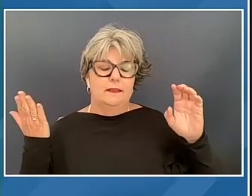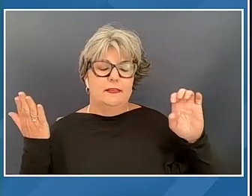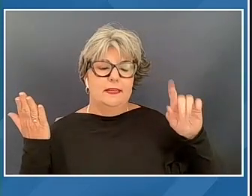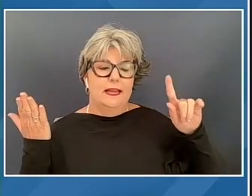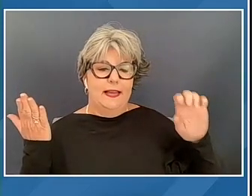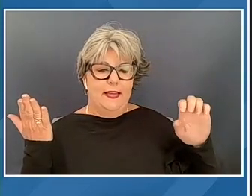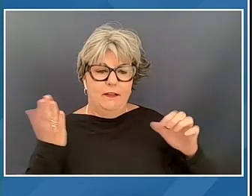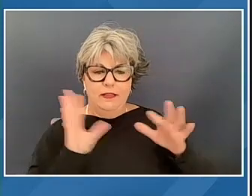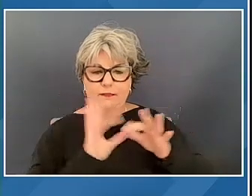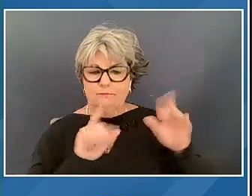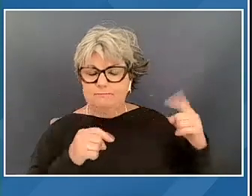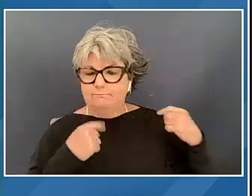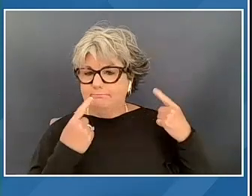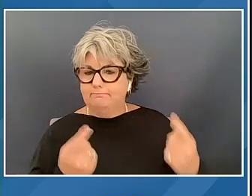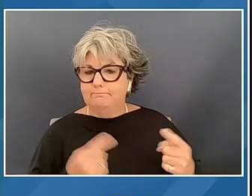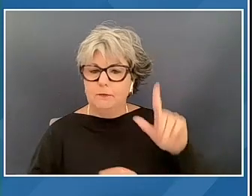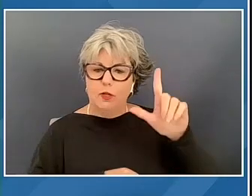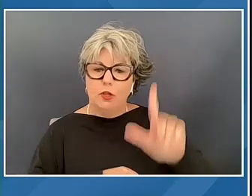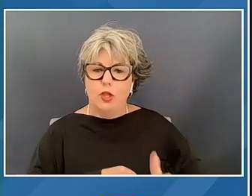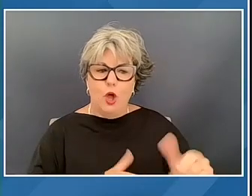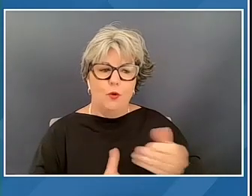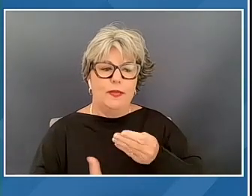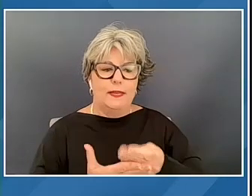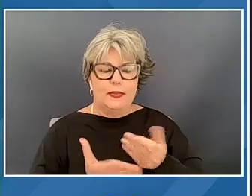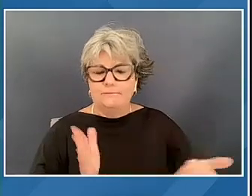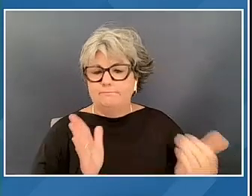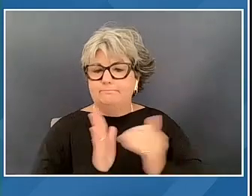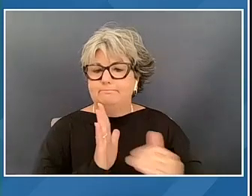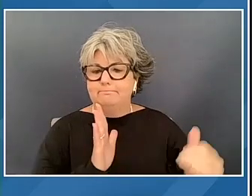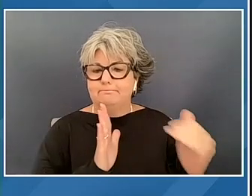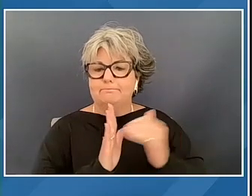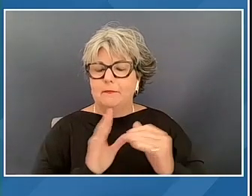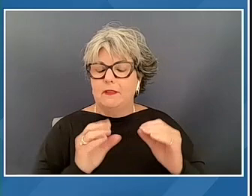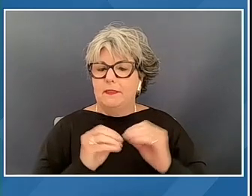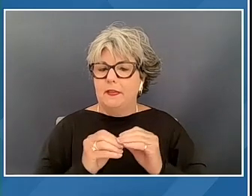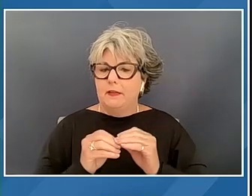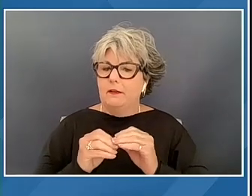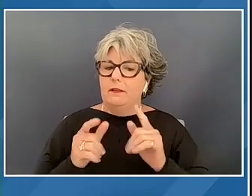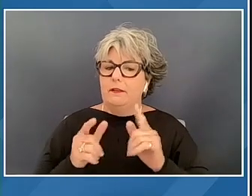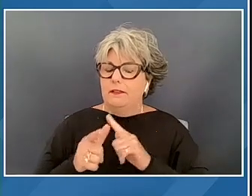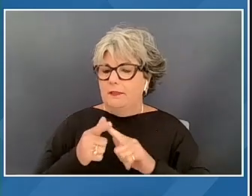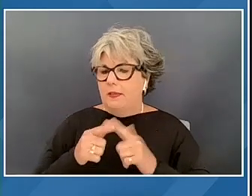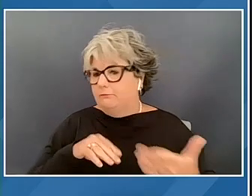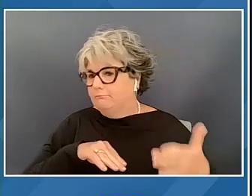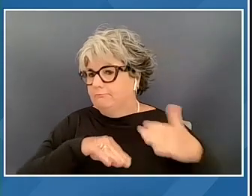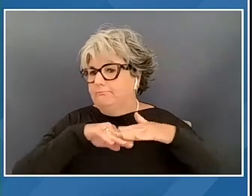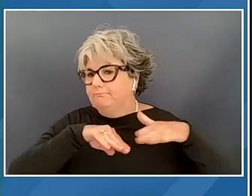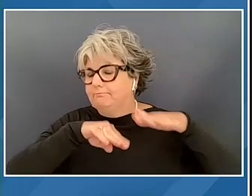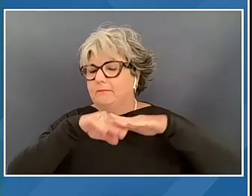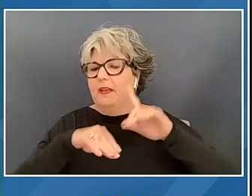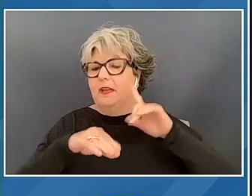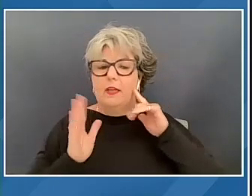Amongst low income borrowers, we see repeatedly that they are demoralized by their ballooning debt. I hear all the time from borrowers who